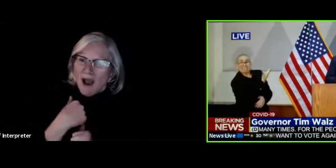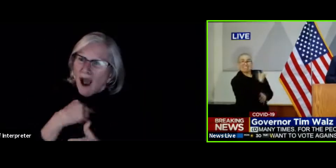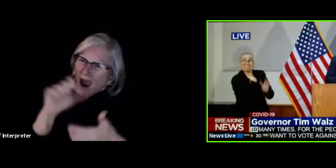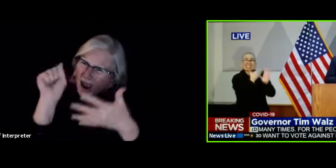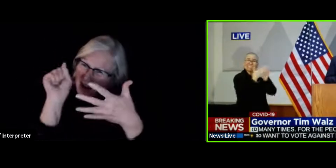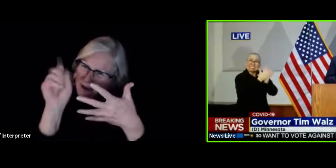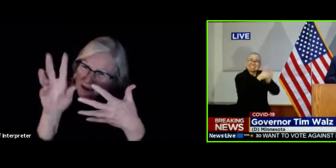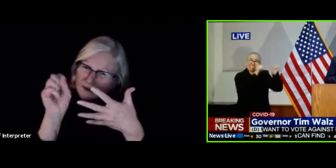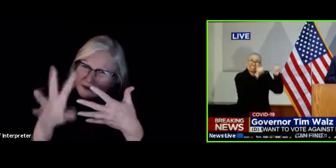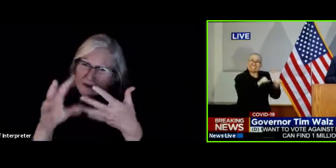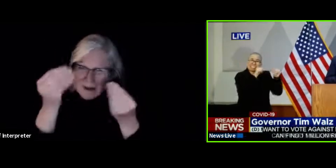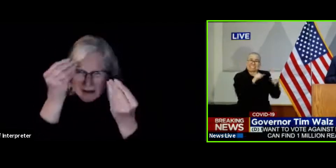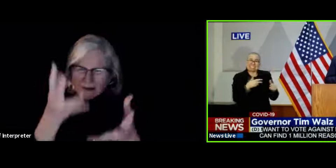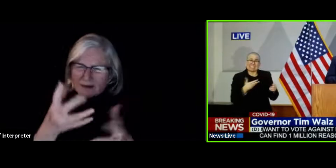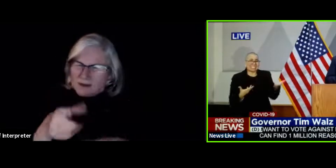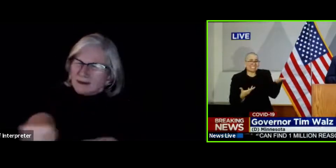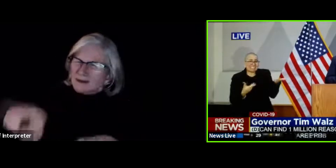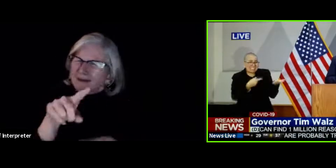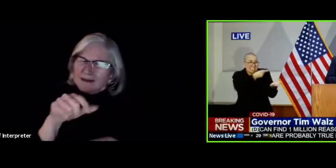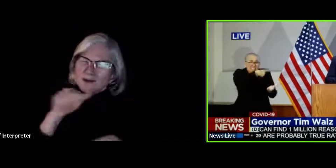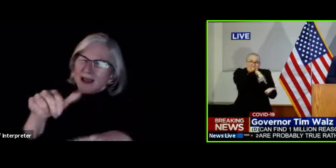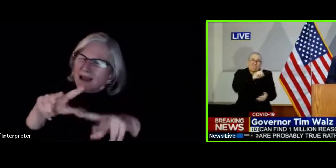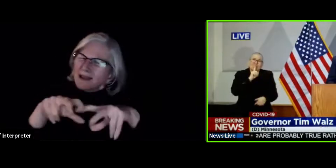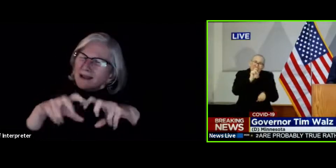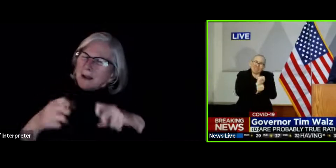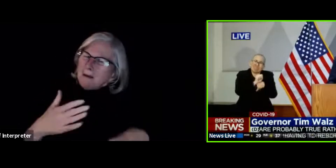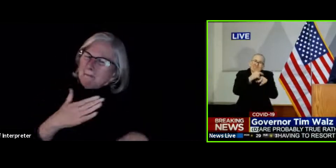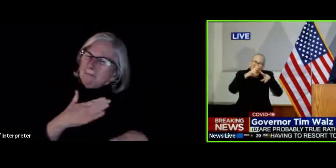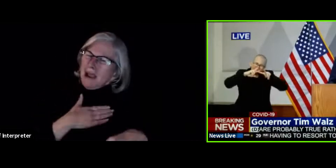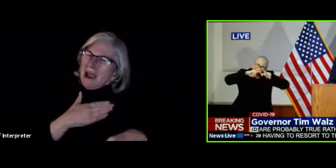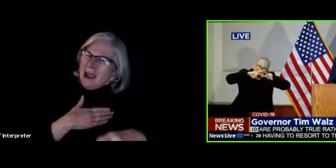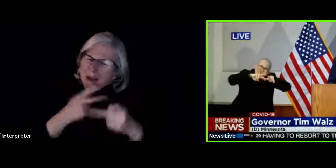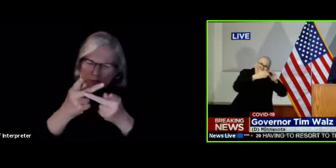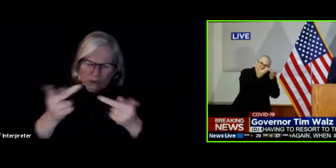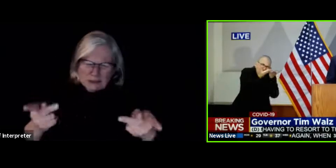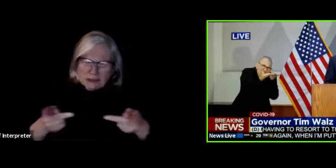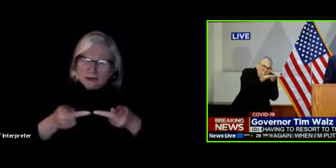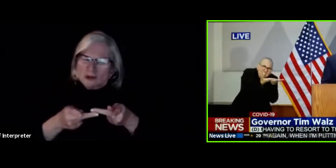YOU WHAT. AS THE GOVERNOR, THE LAST THING IN THE WORLD YOU WOULD EVER WANT DO IS CLOSE A BUSINESS.